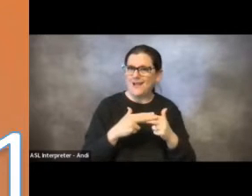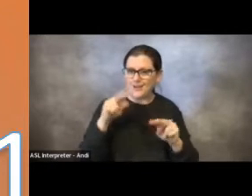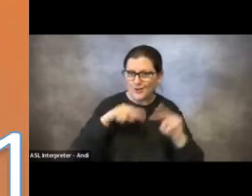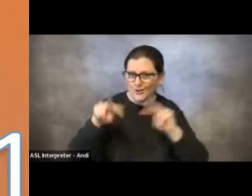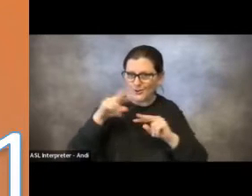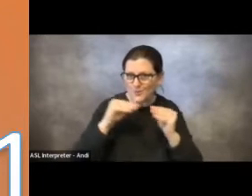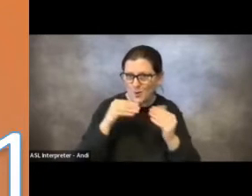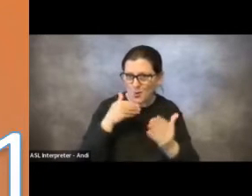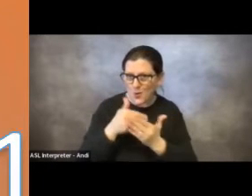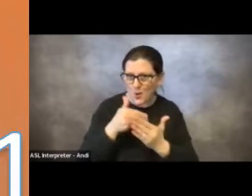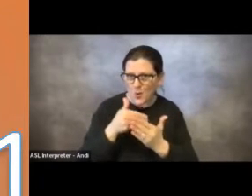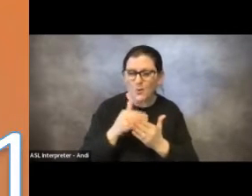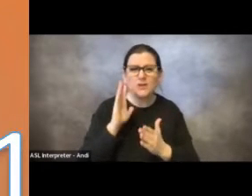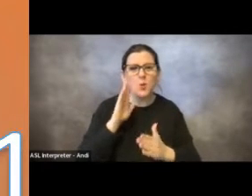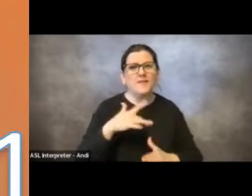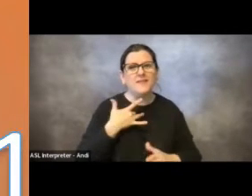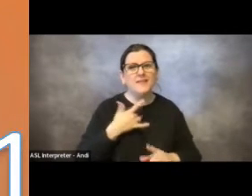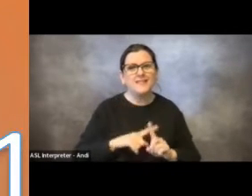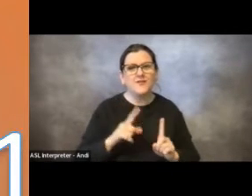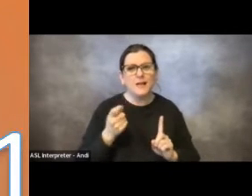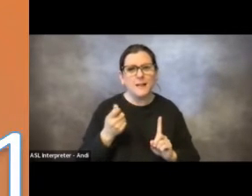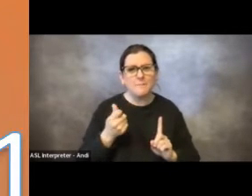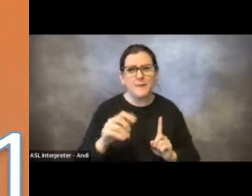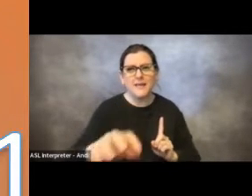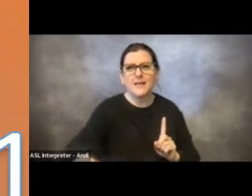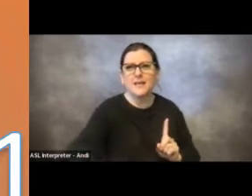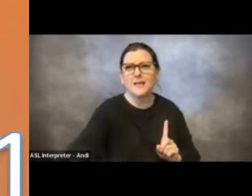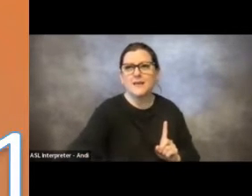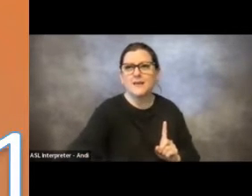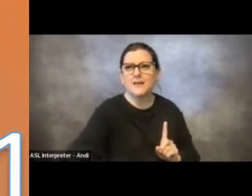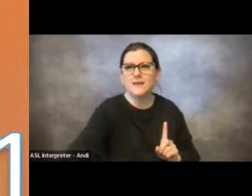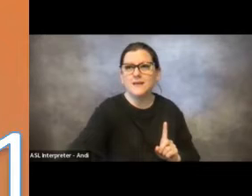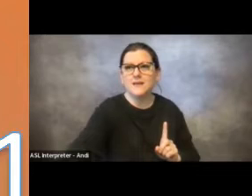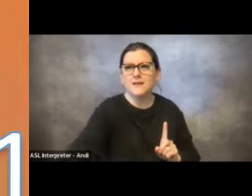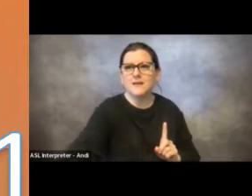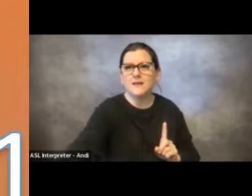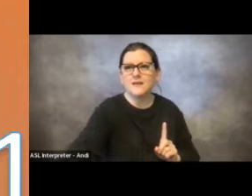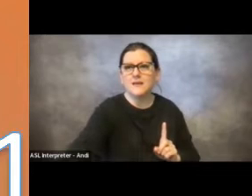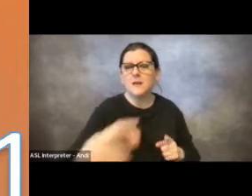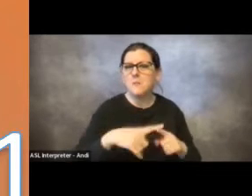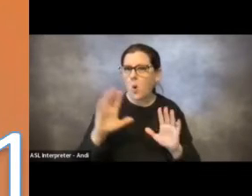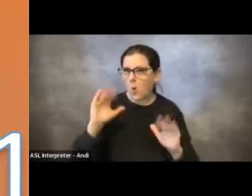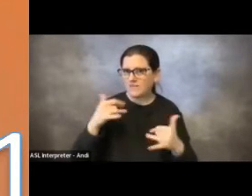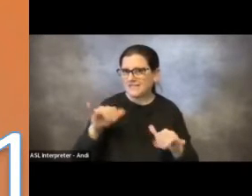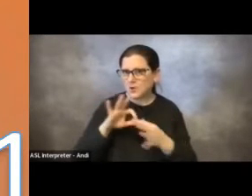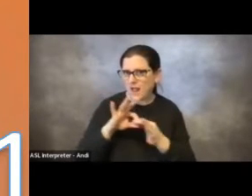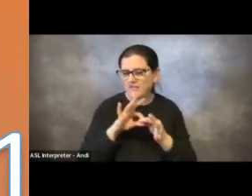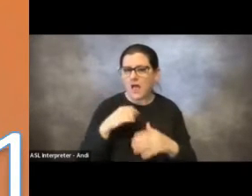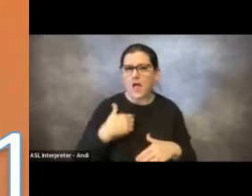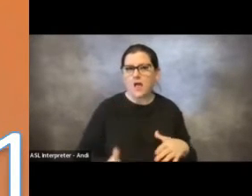is gonna have a little different feel. But hopefully just as relevant. Hi, everyone. I'm Joseph Lugo, I'm director and lead our Office of Network